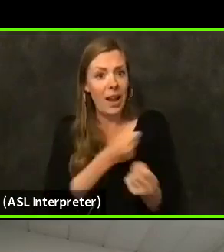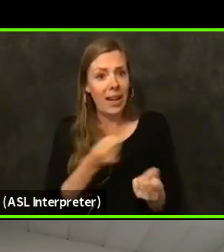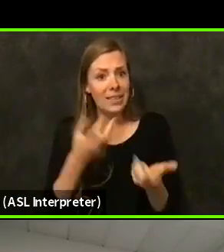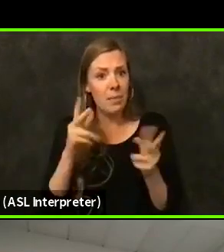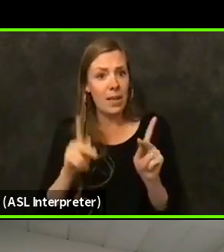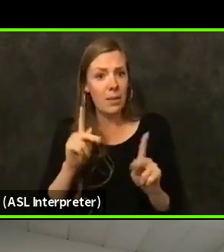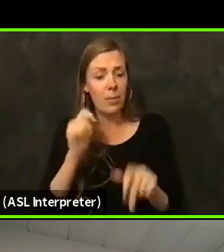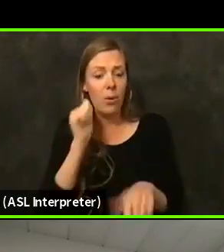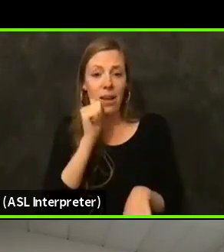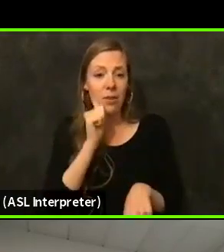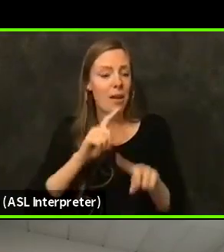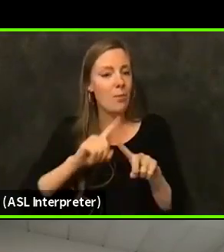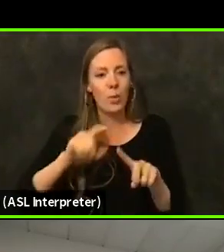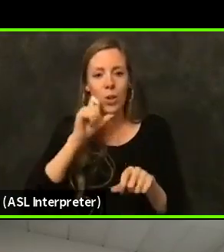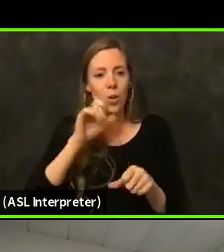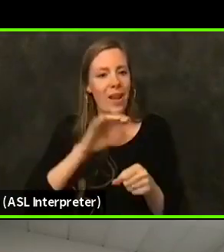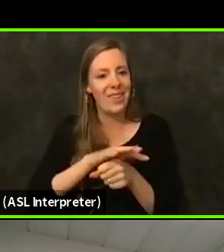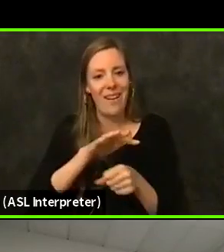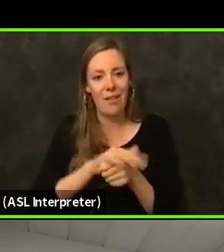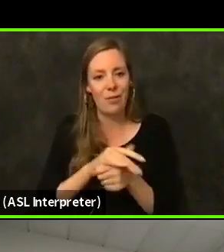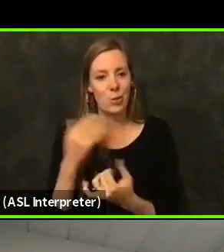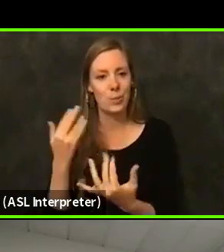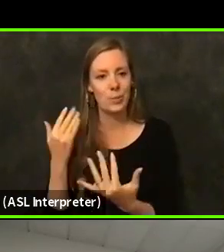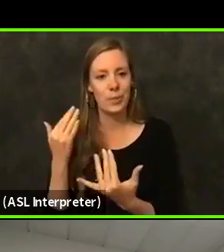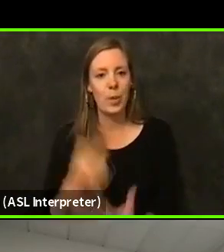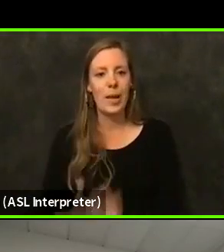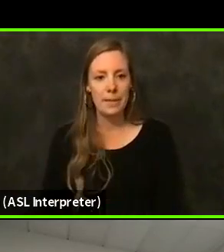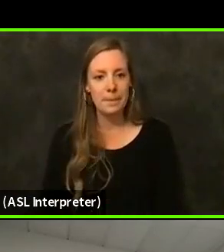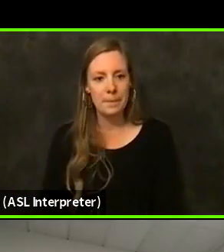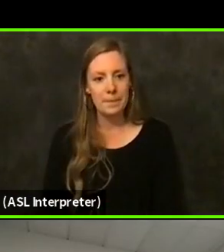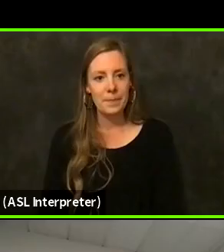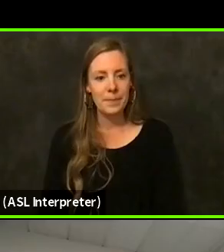But we need vaccines. Thank you.